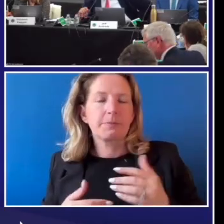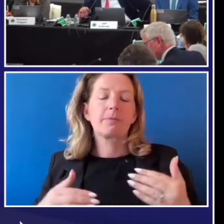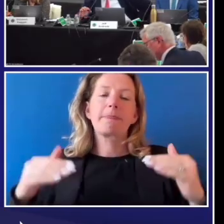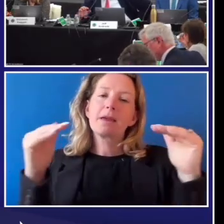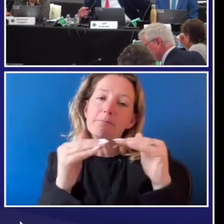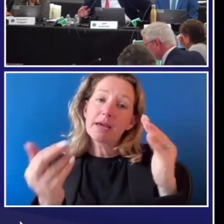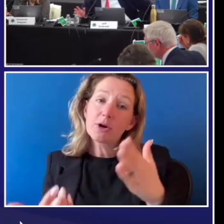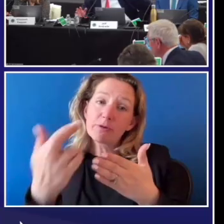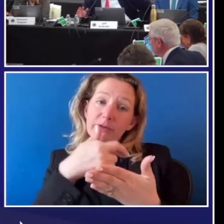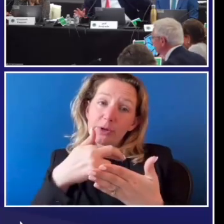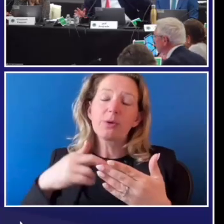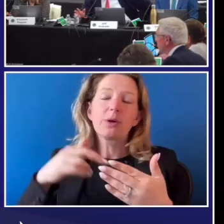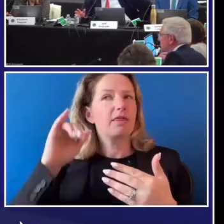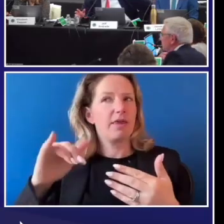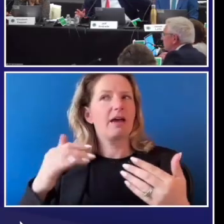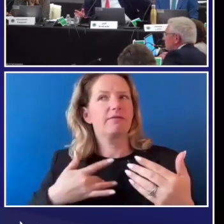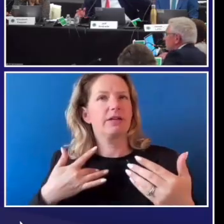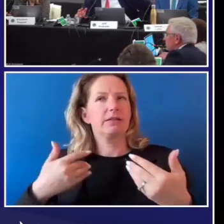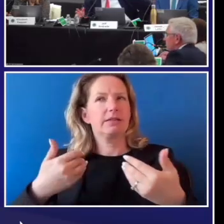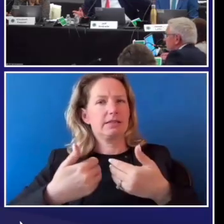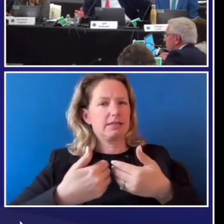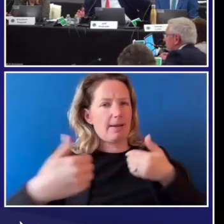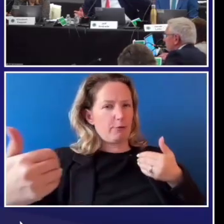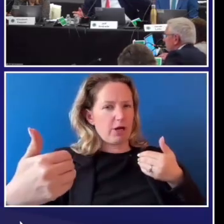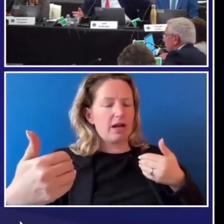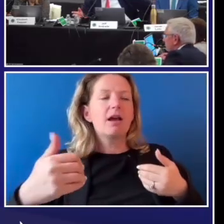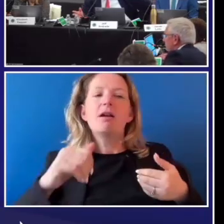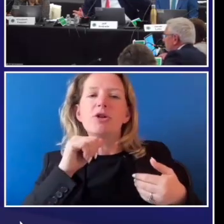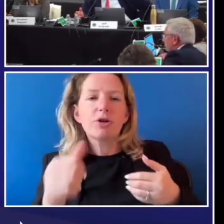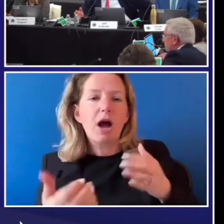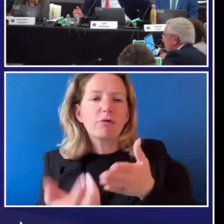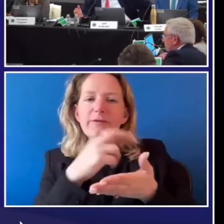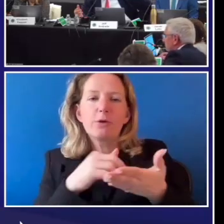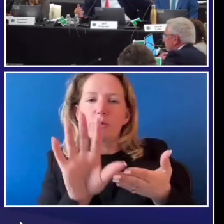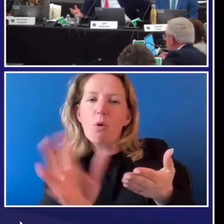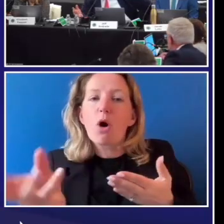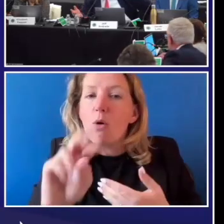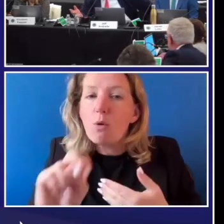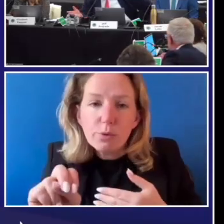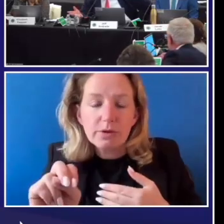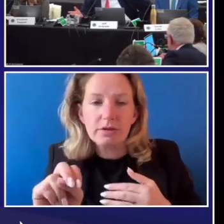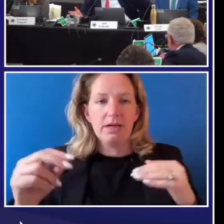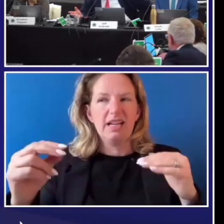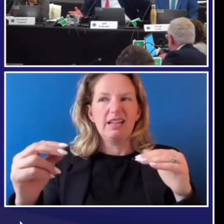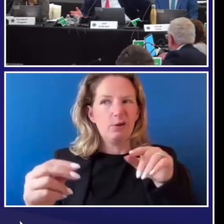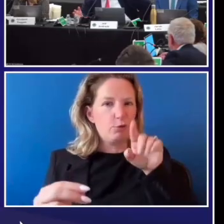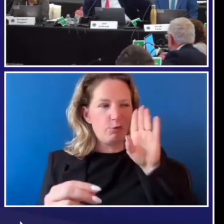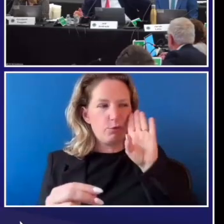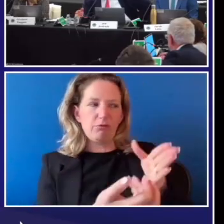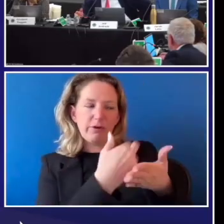there's a separateness there because you're not reviewing your own institution. You're reviewing a peer institution as part